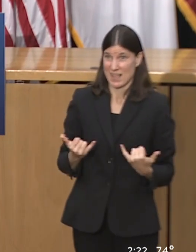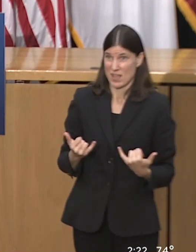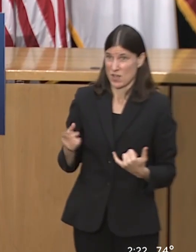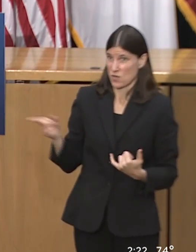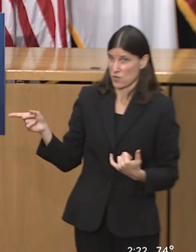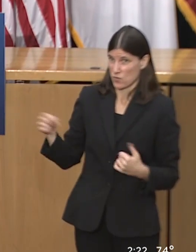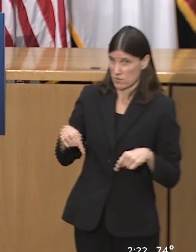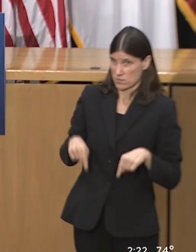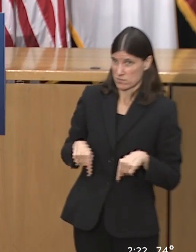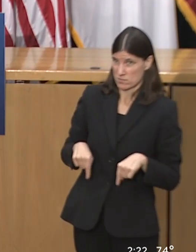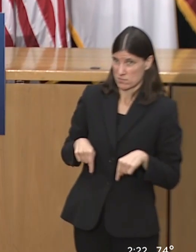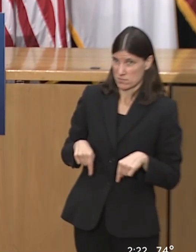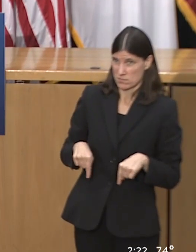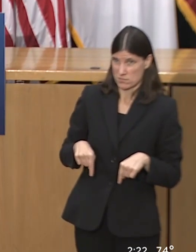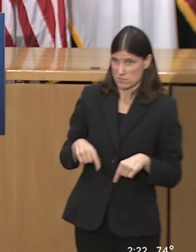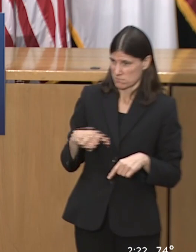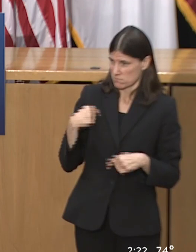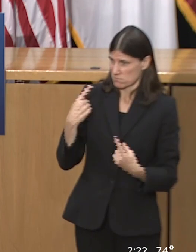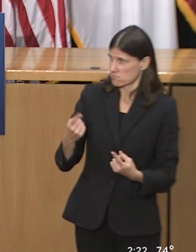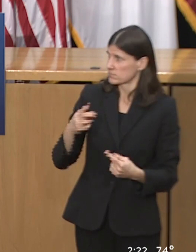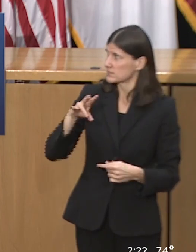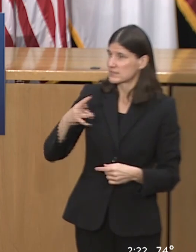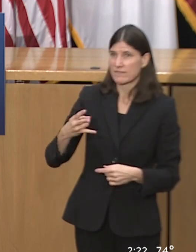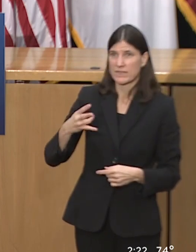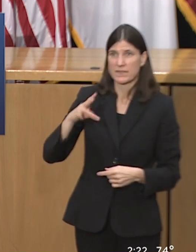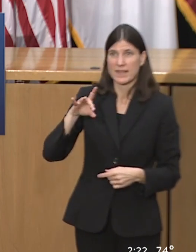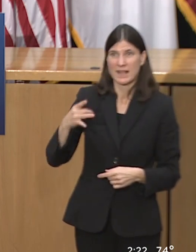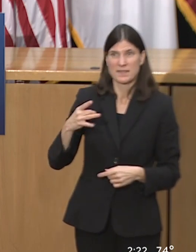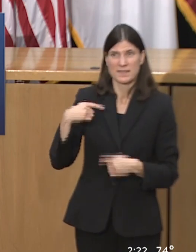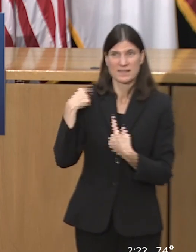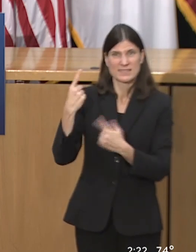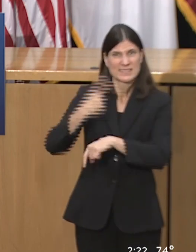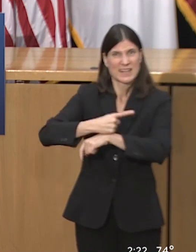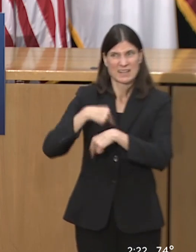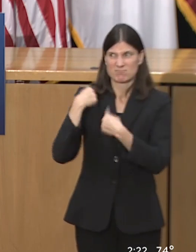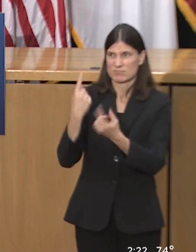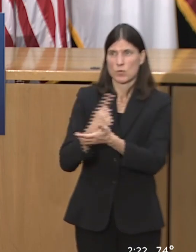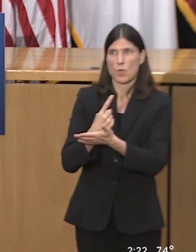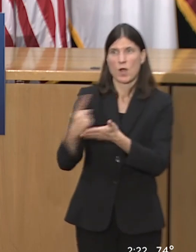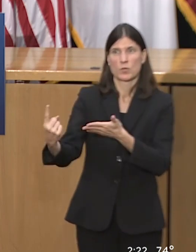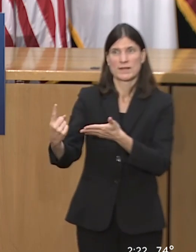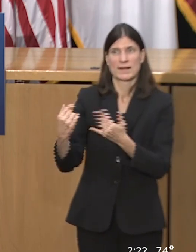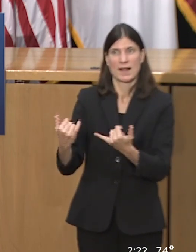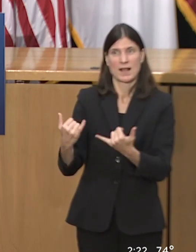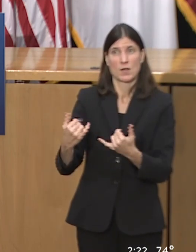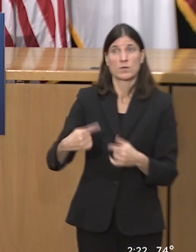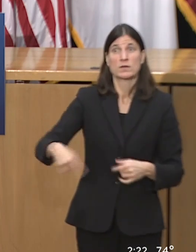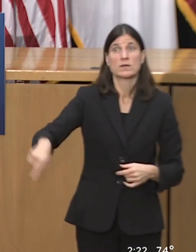BUT AT SOME POINT, AT SOME POINT, WE ARE IN LIKE THE SEVENTH OR EIGHTH INNING OF THE